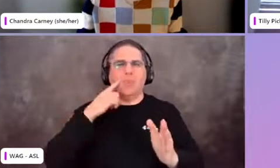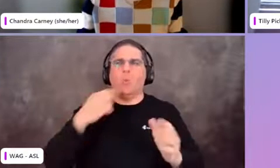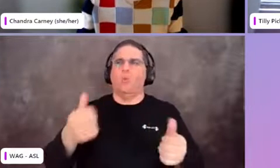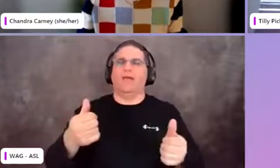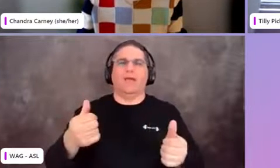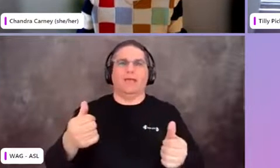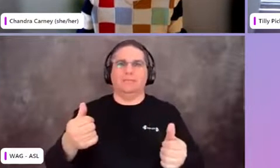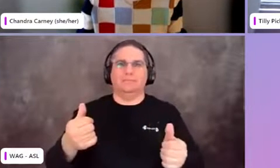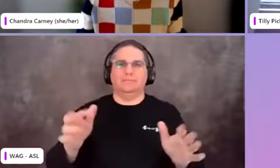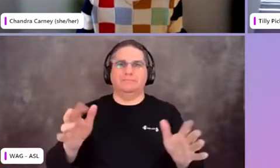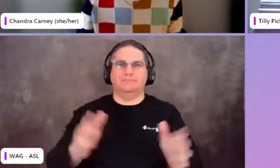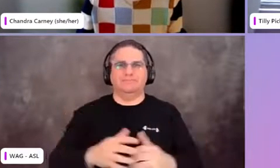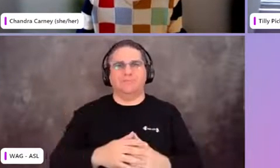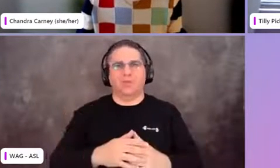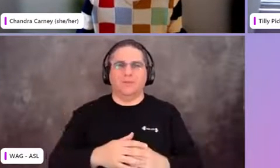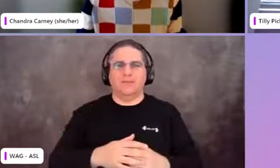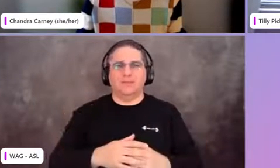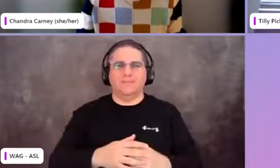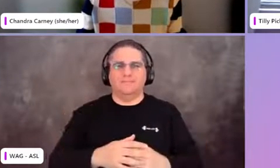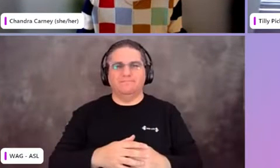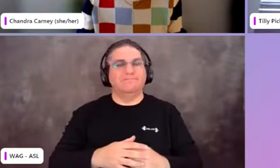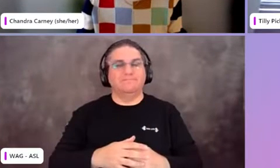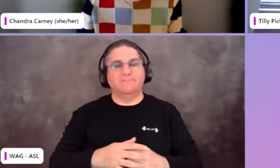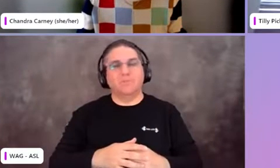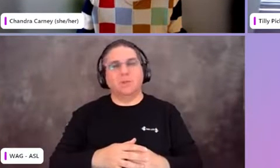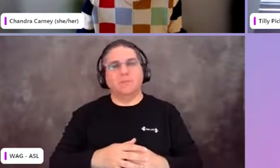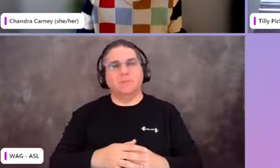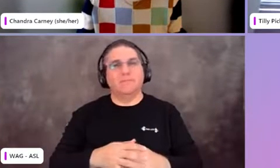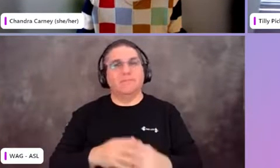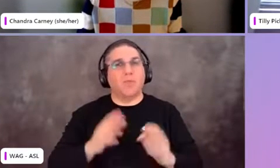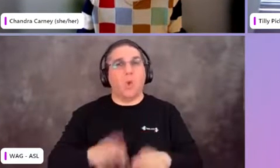do as well when you socialize it too well.